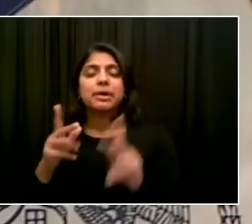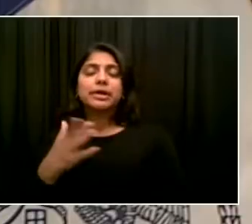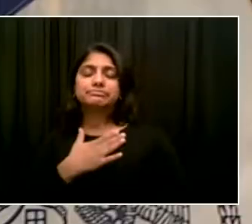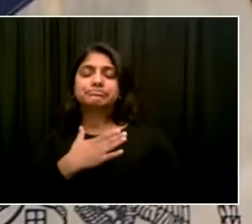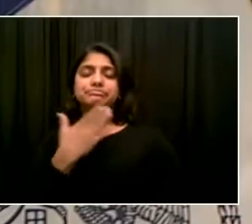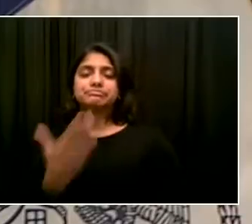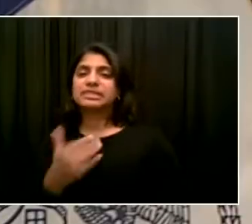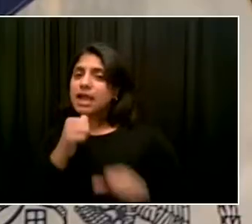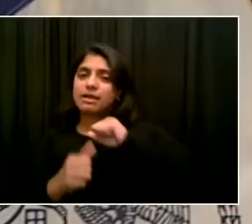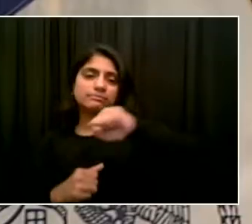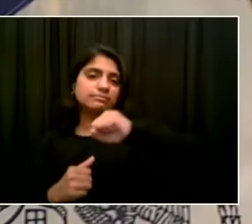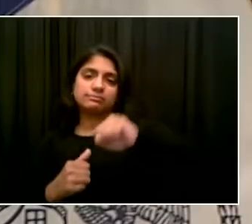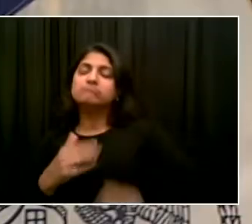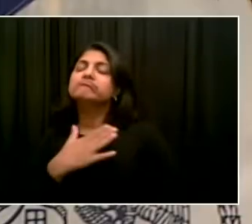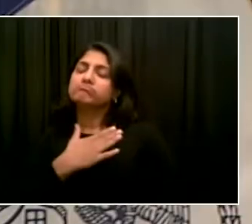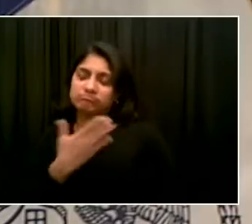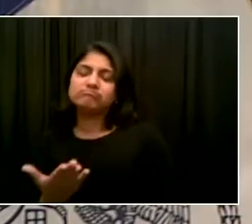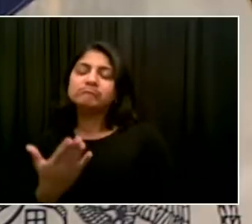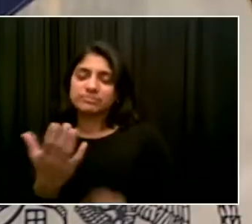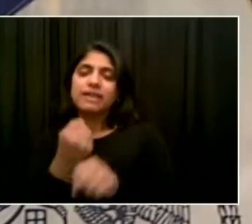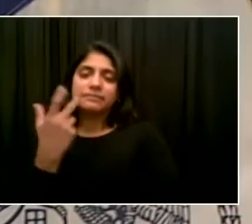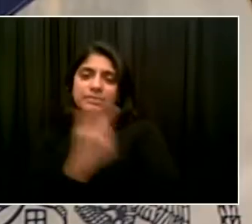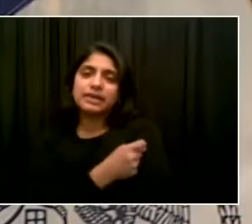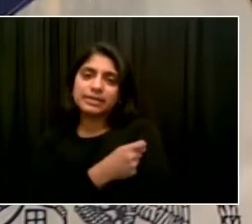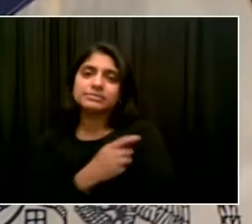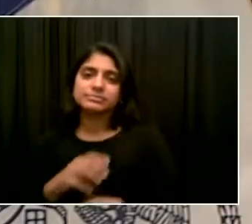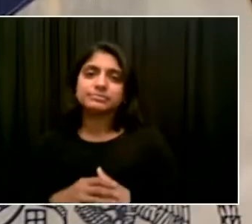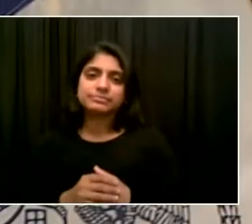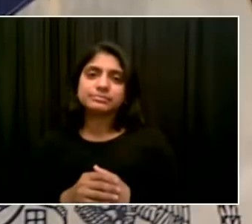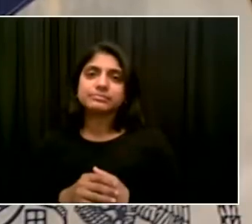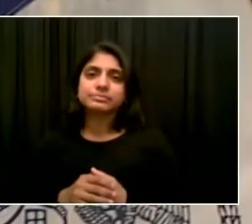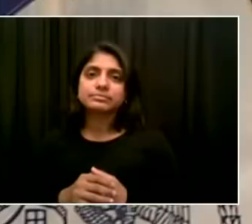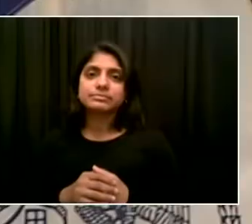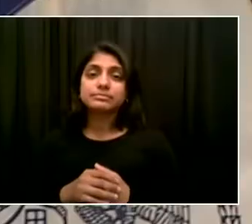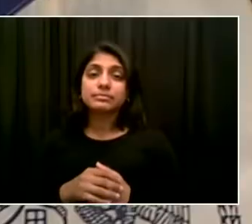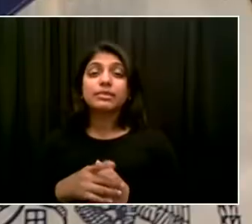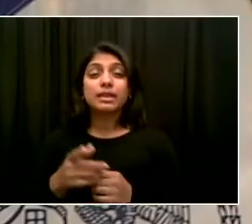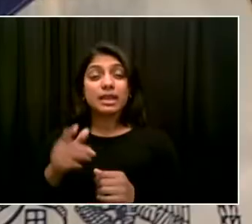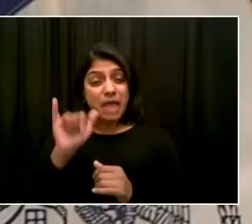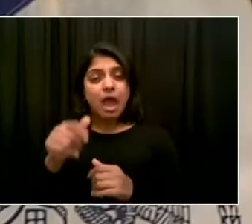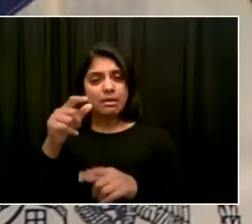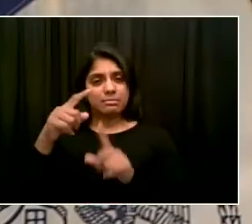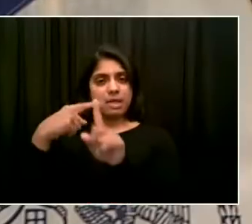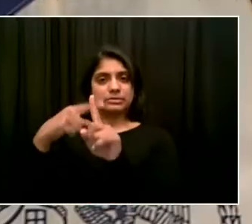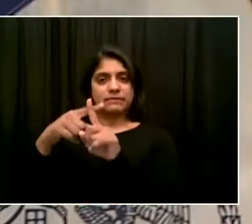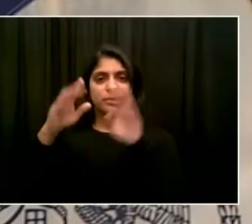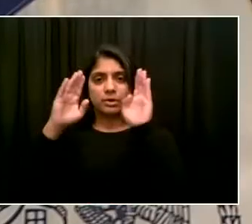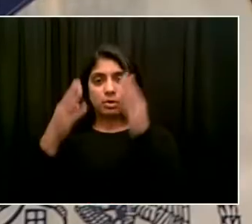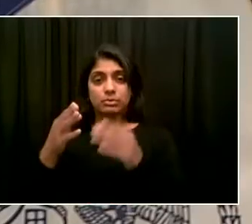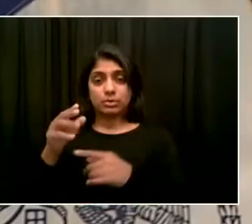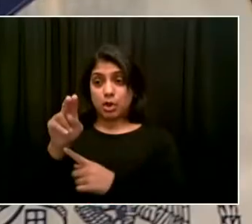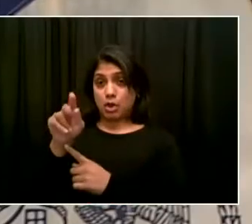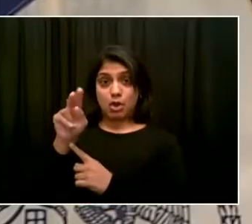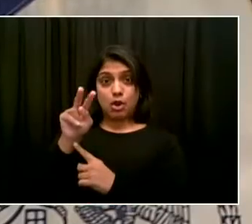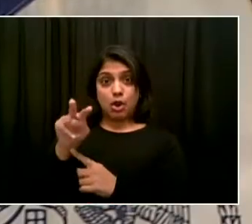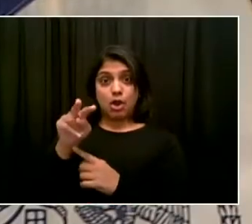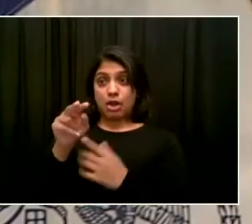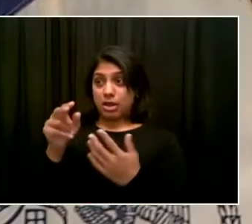DECISION GTOET VACCINATED. WE HAVE TO KEEP EVERYONE SAFE, UP AGAINST THE NEW CHALLENGE. I THINK IT IS, IN FACT, POSITIVE SPIRIT,